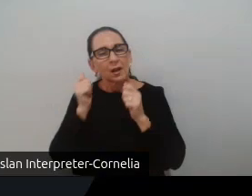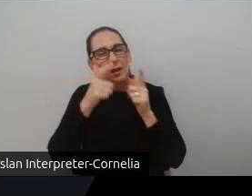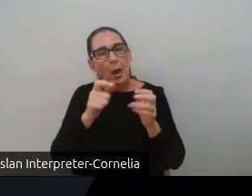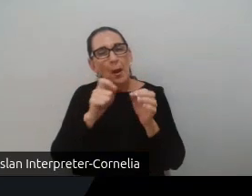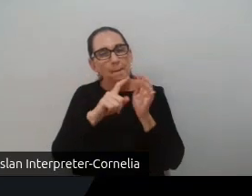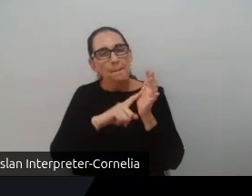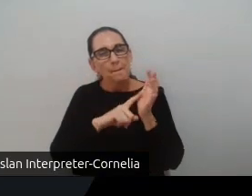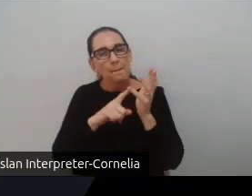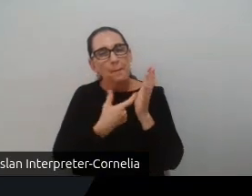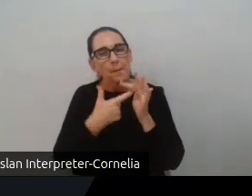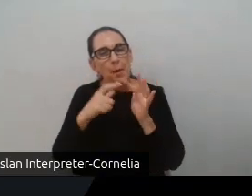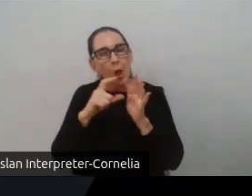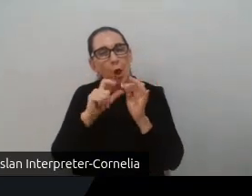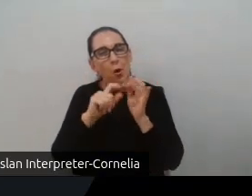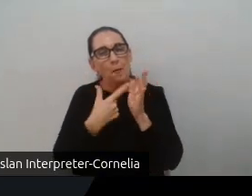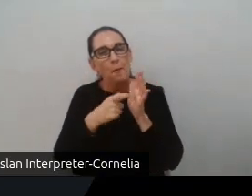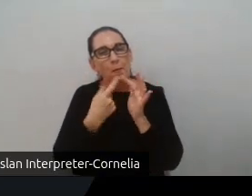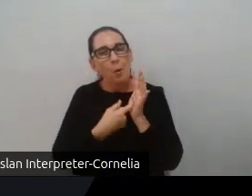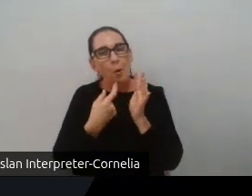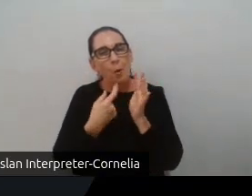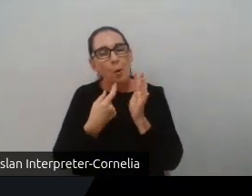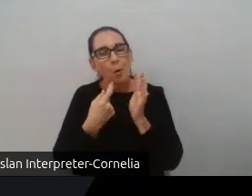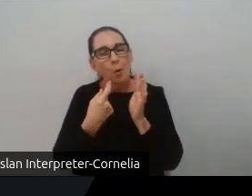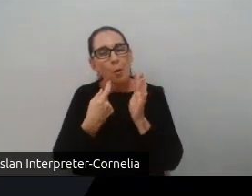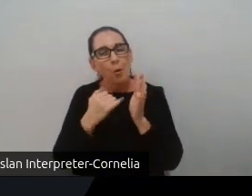in March. It was great to learn about the cards and how to interact with clients. So, thank you.